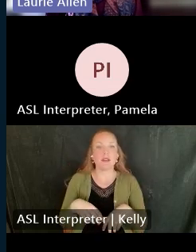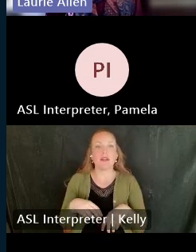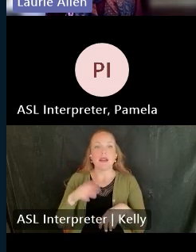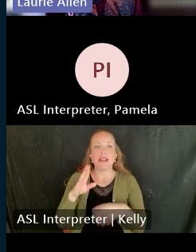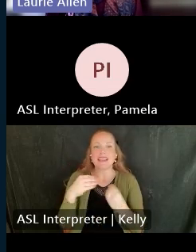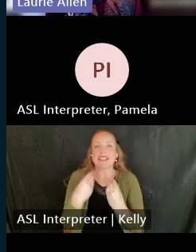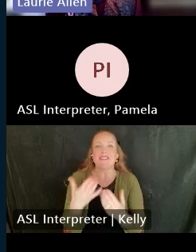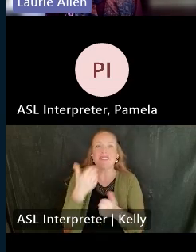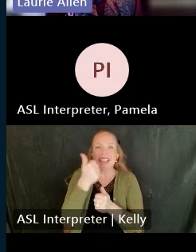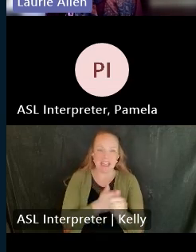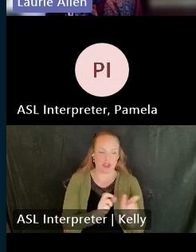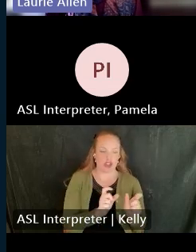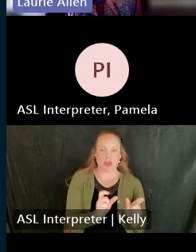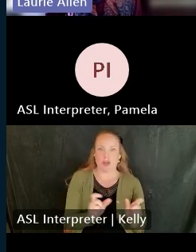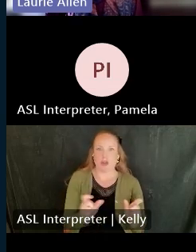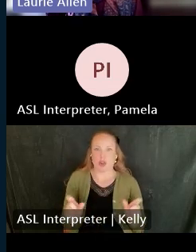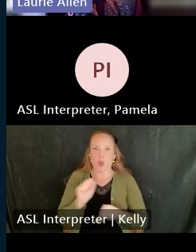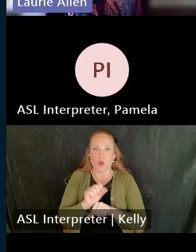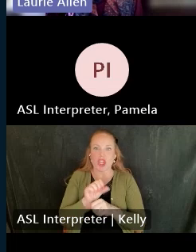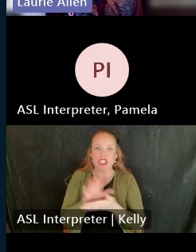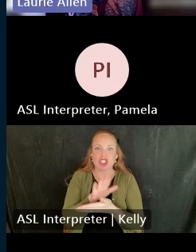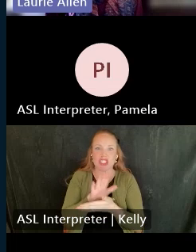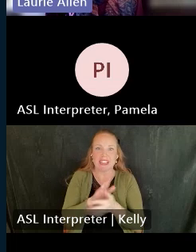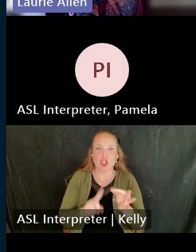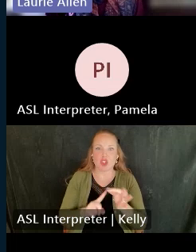and delete any extra worksheets that you're not using.